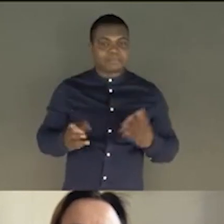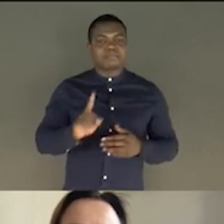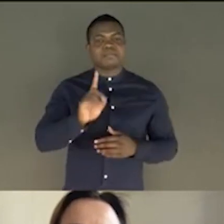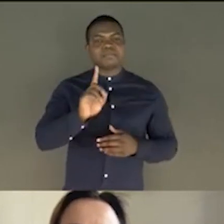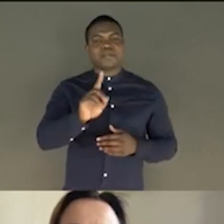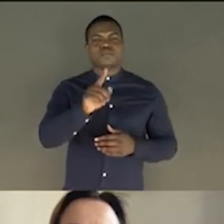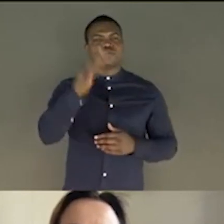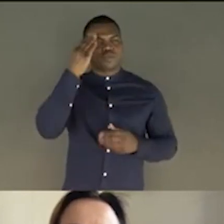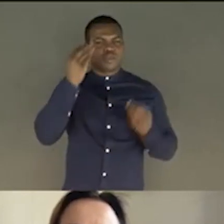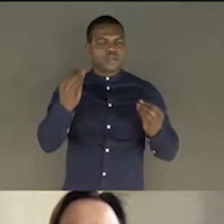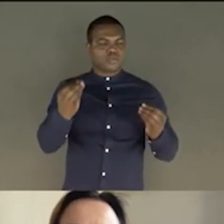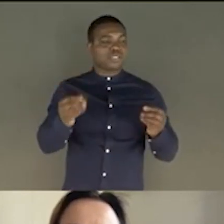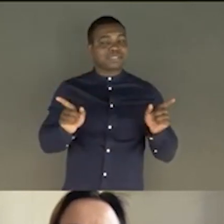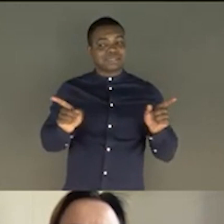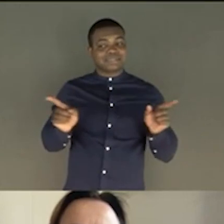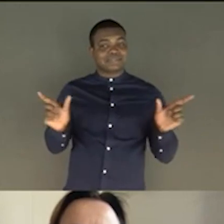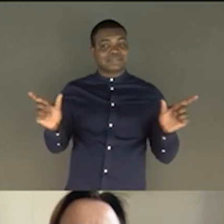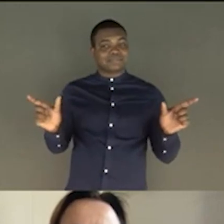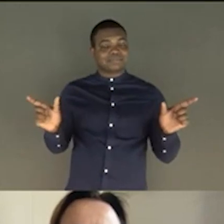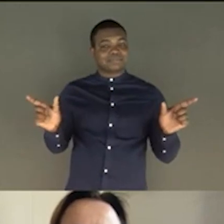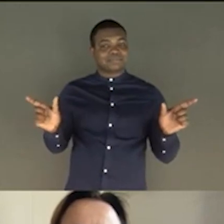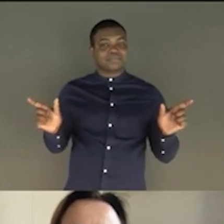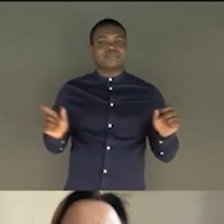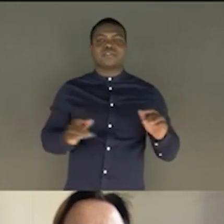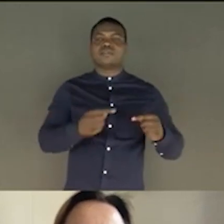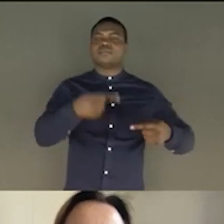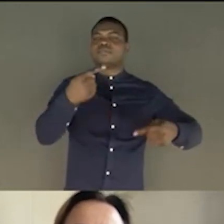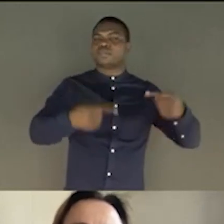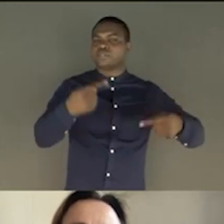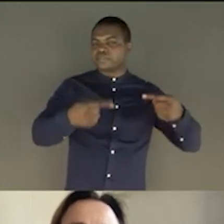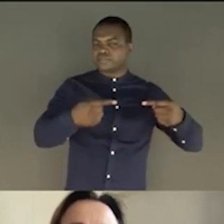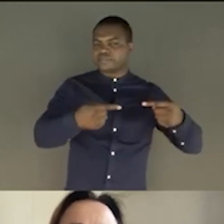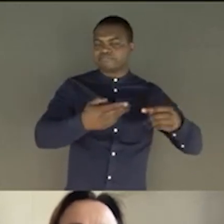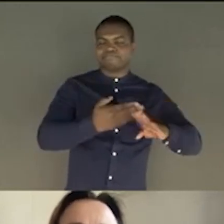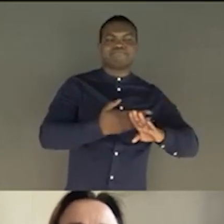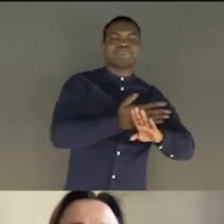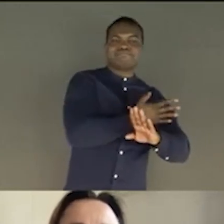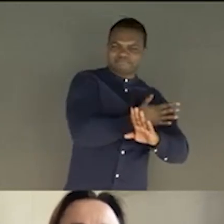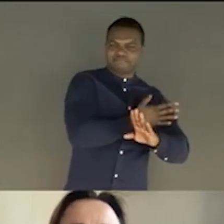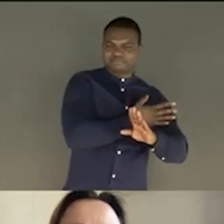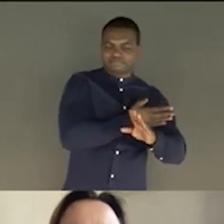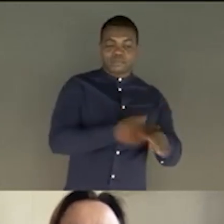The thing is that they started with the public sector and finally, after years of campaigning,